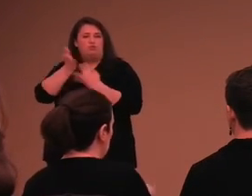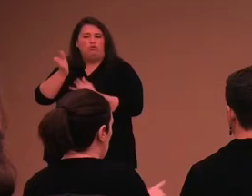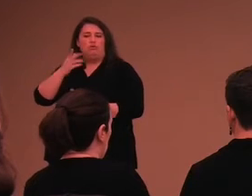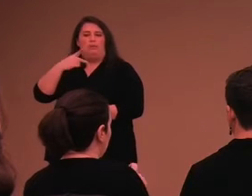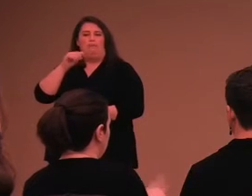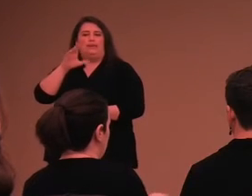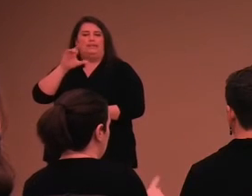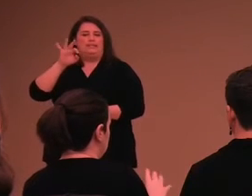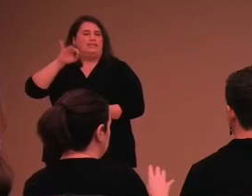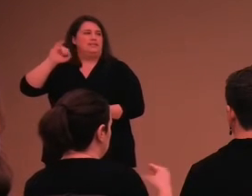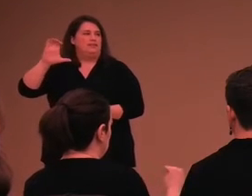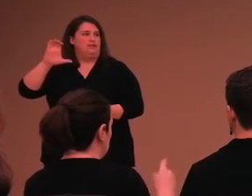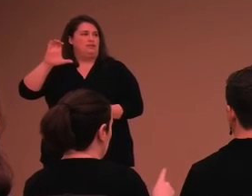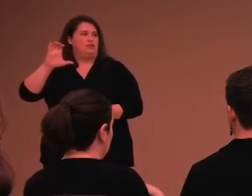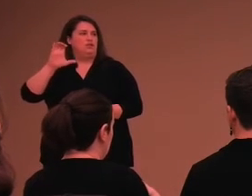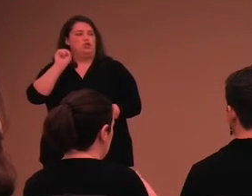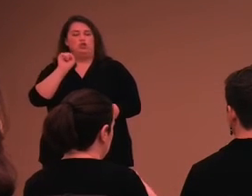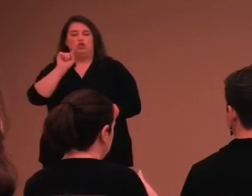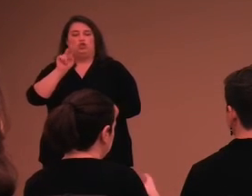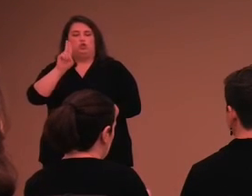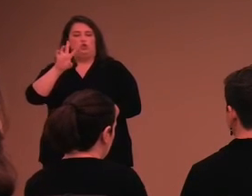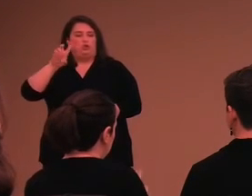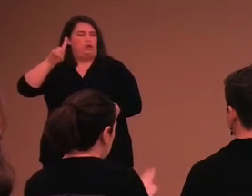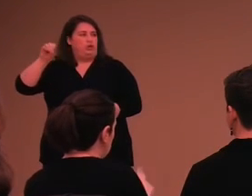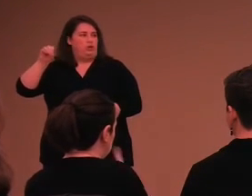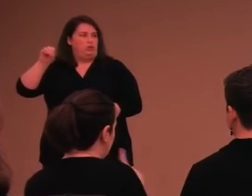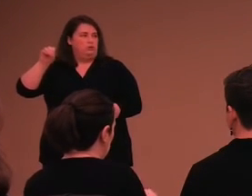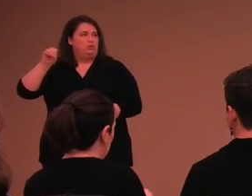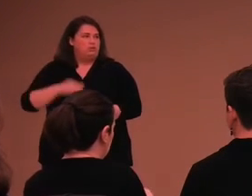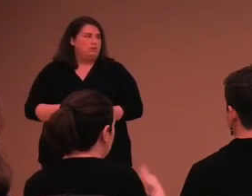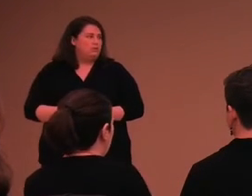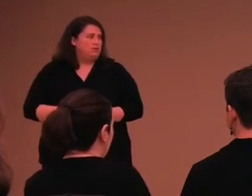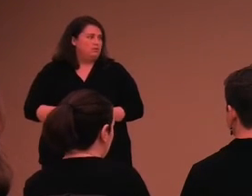Who has awarded our contract for the exhibits after competitive bid?